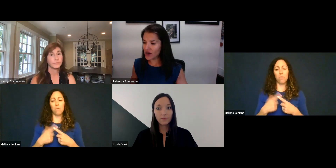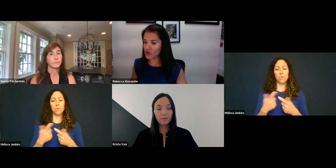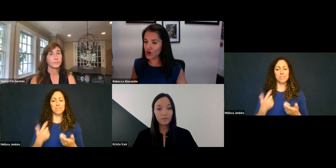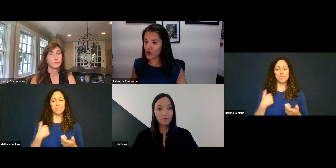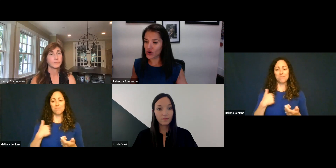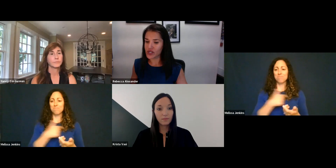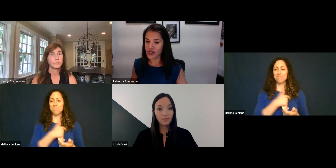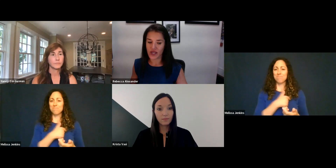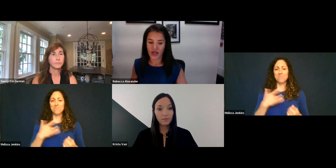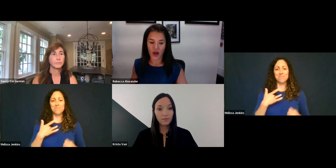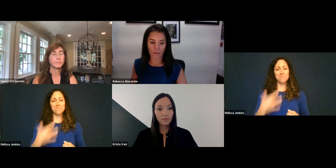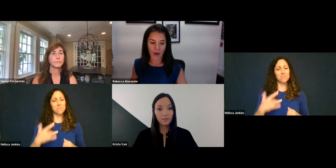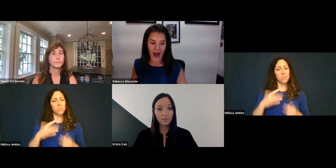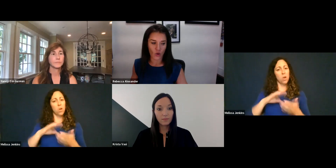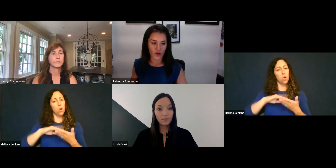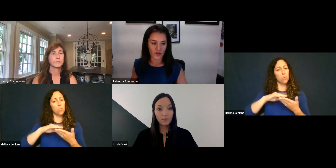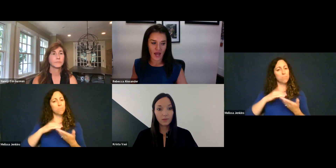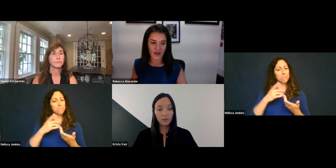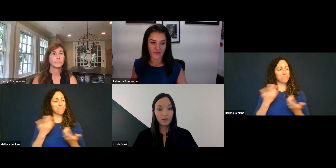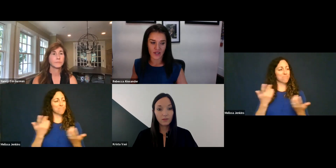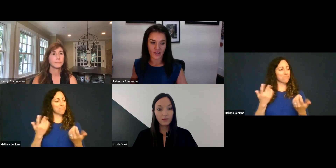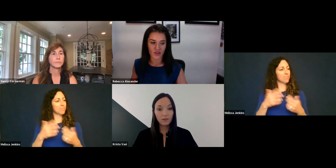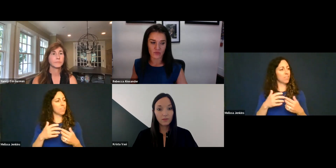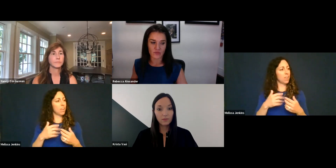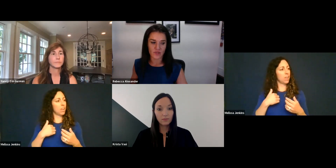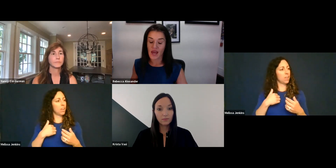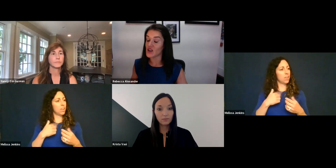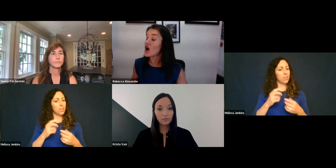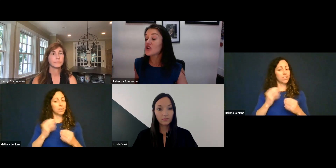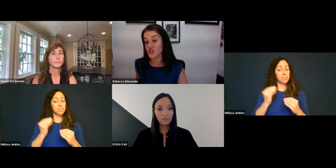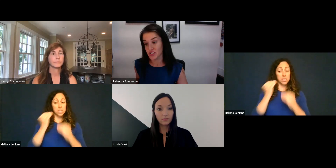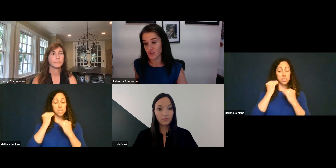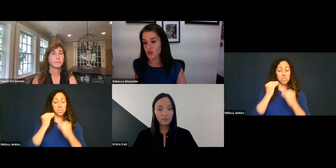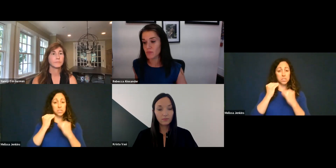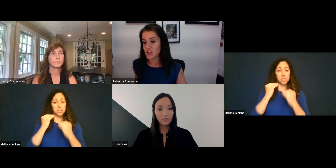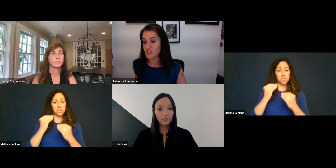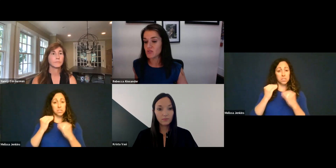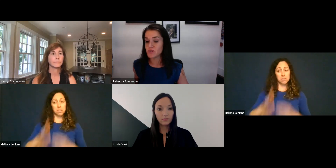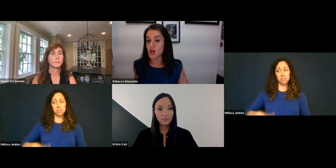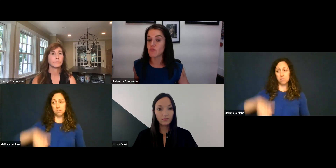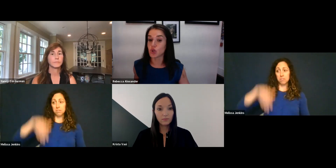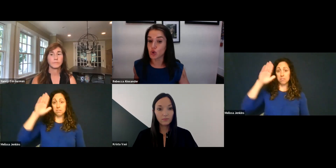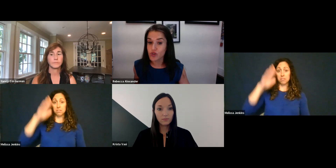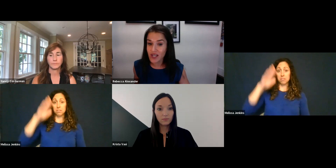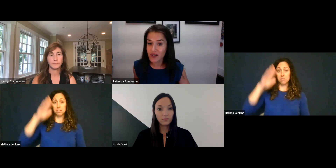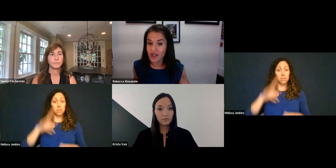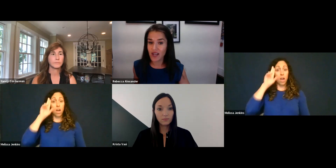and learned to think about life in terms-- and Usher syndrome-- in terms of losing,